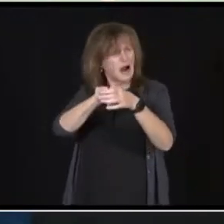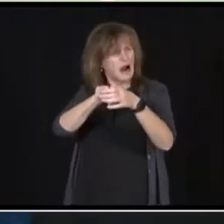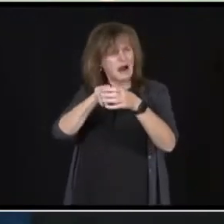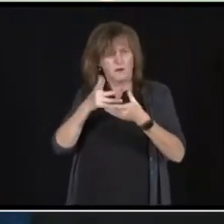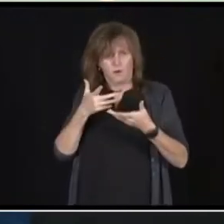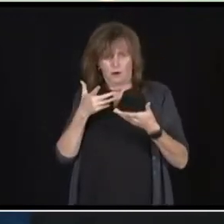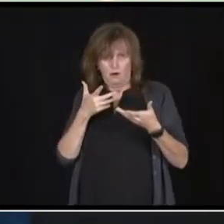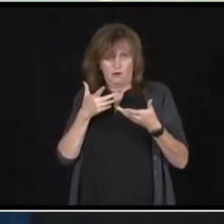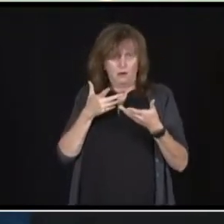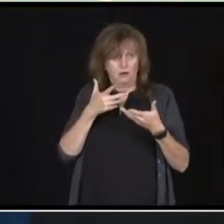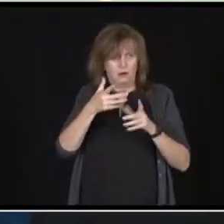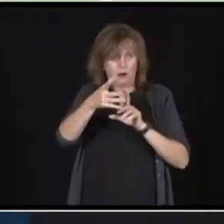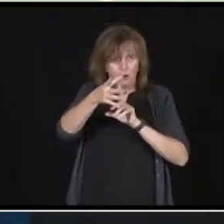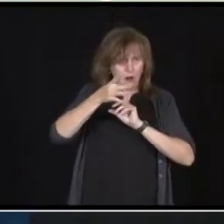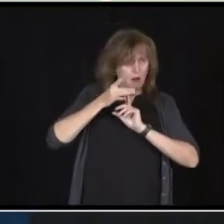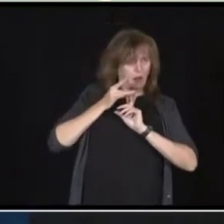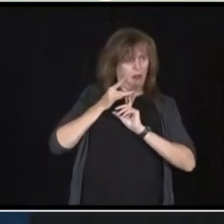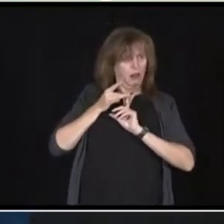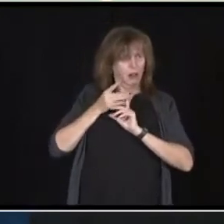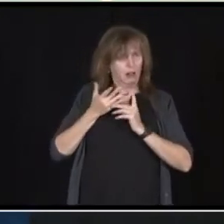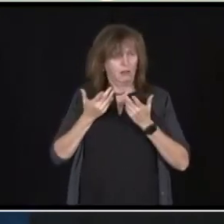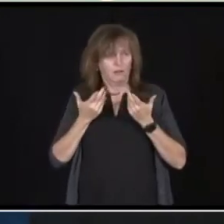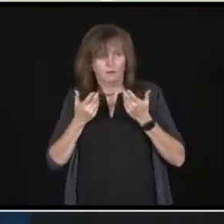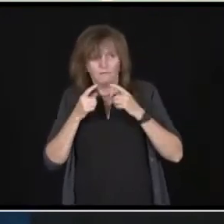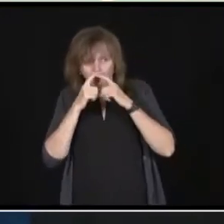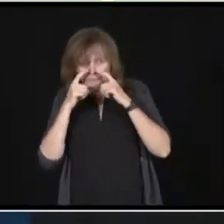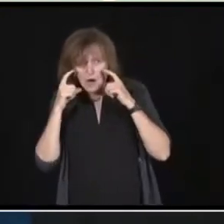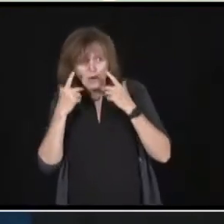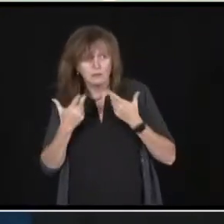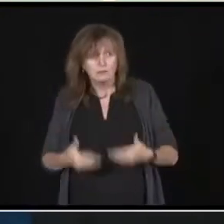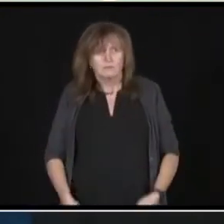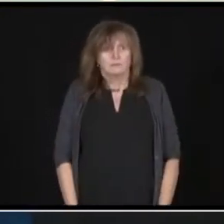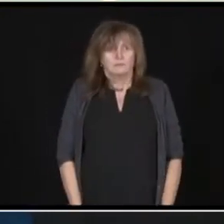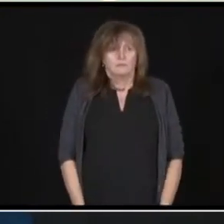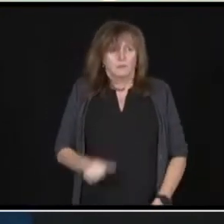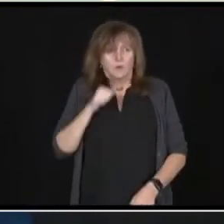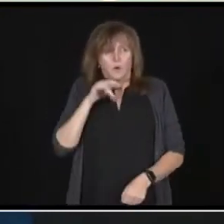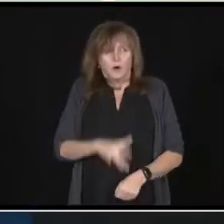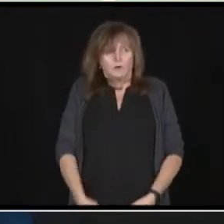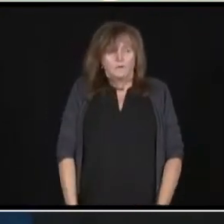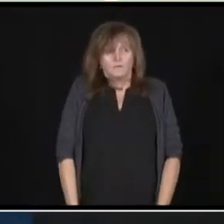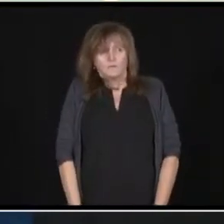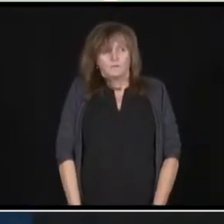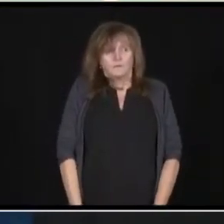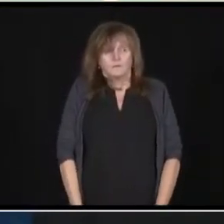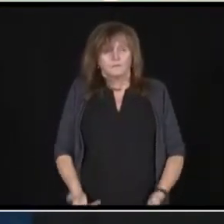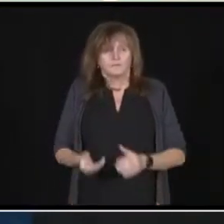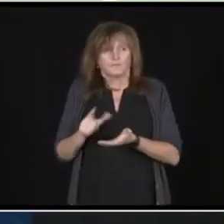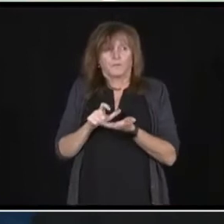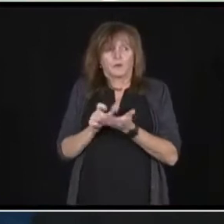they have to decide their risk tolerance. Obviously if you are wearing a mask and he